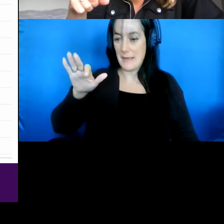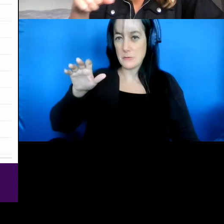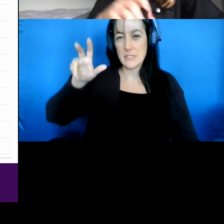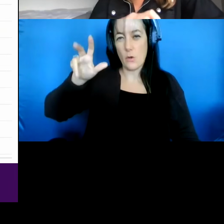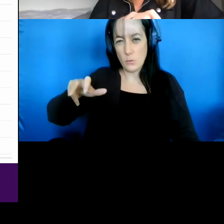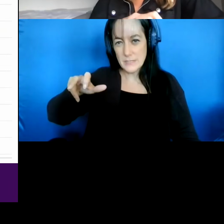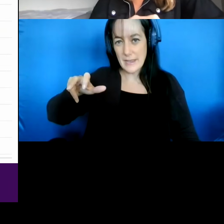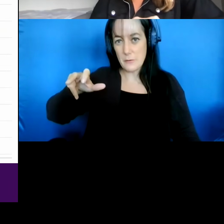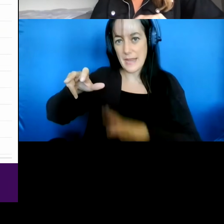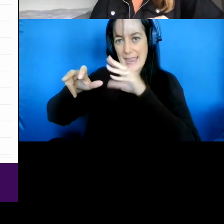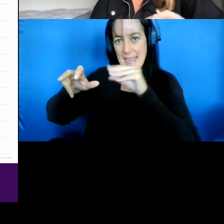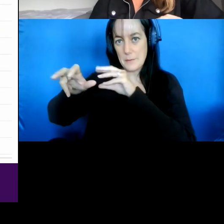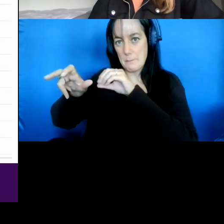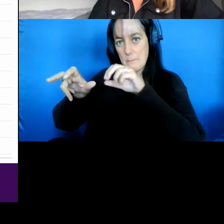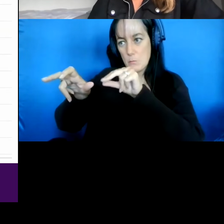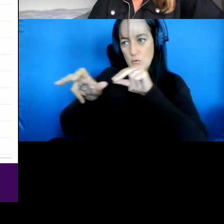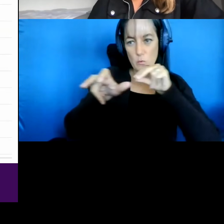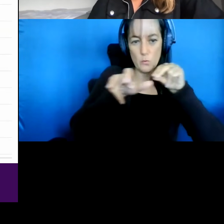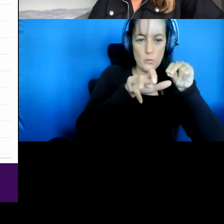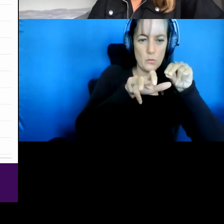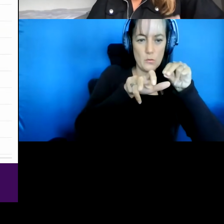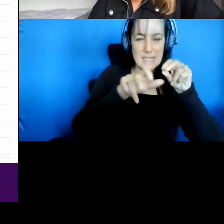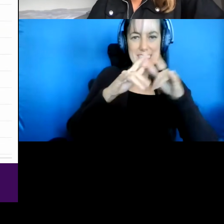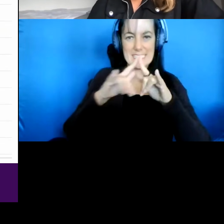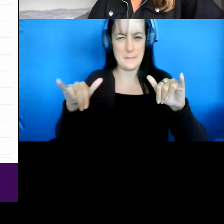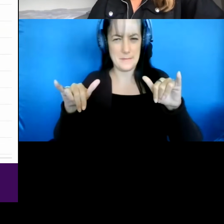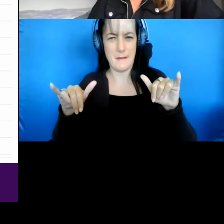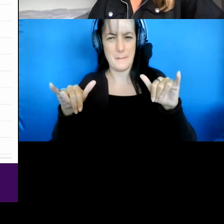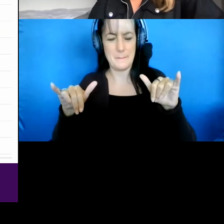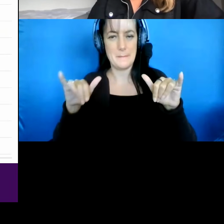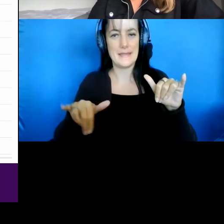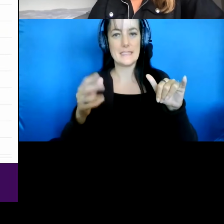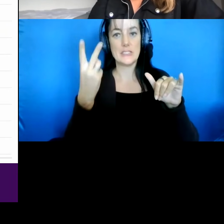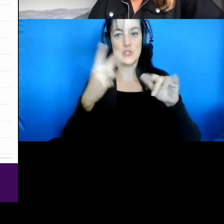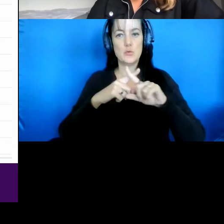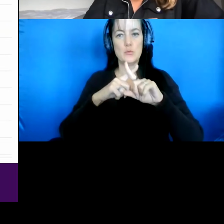time. So that is two things that you are having to do with your hand. Two very difficult interactions.